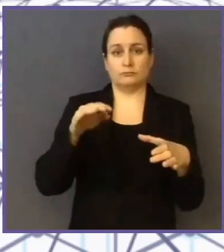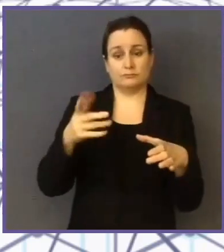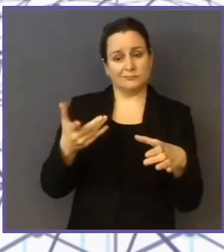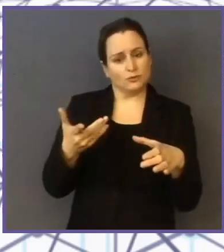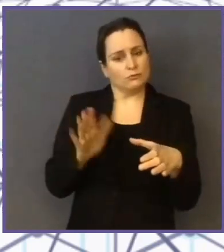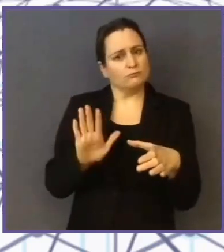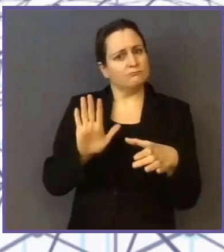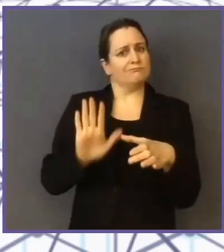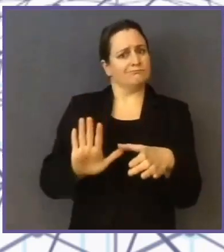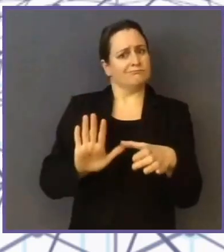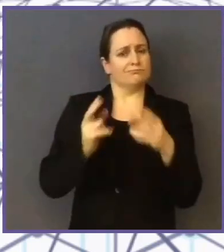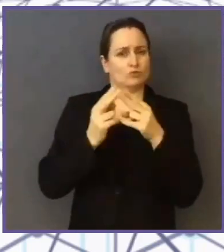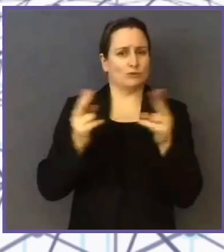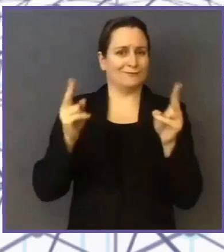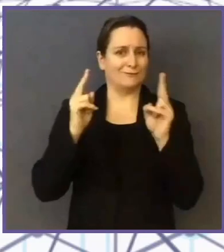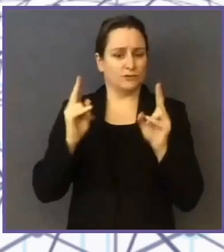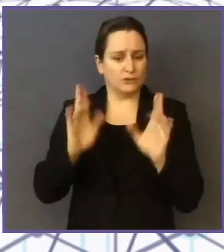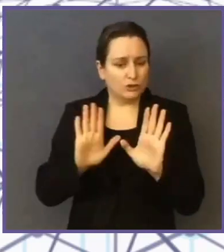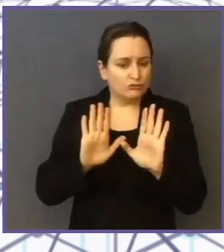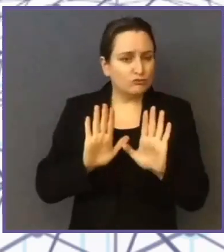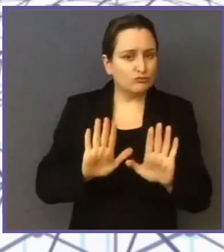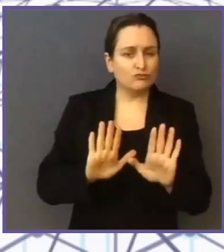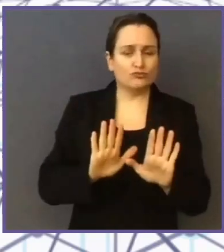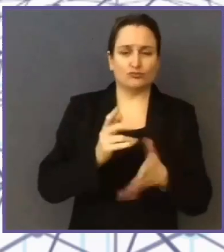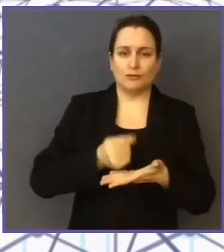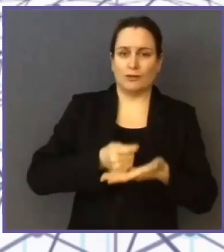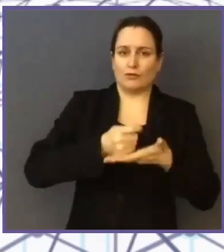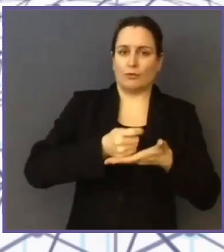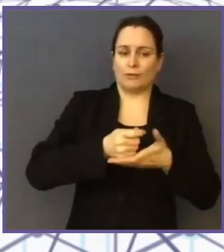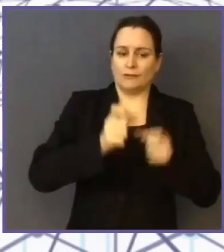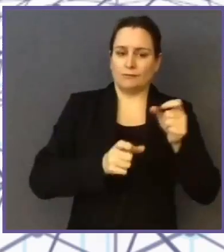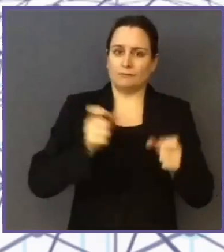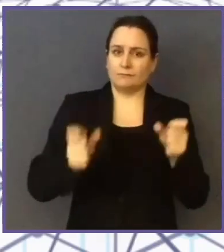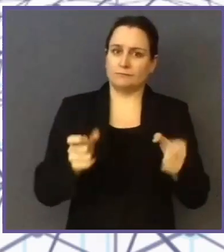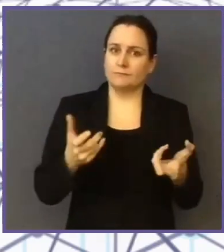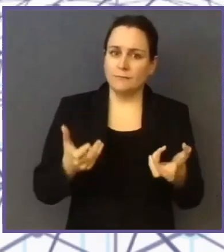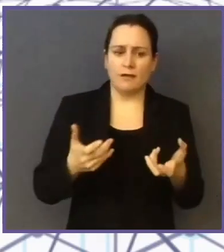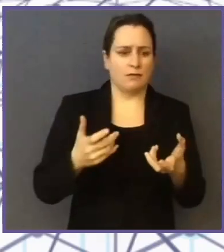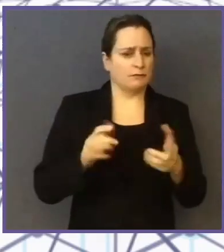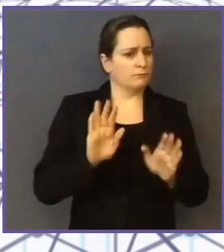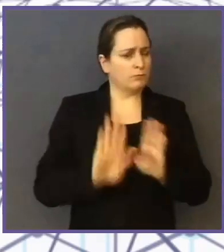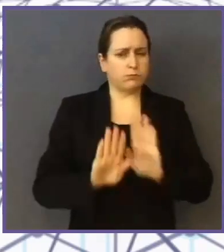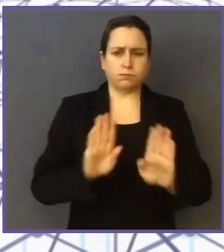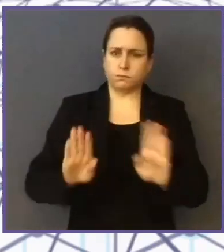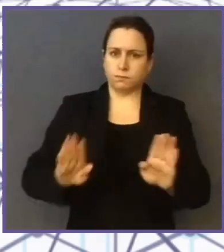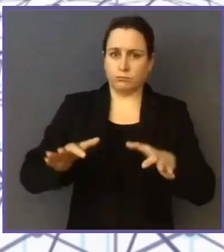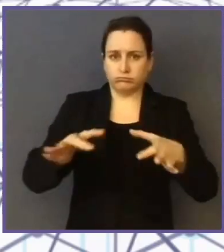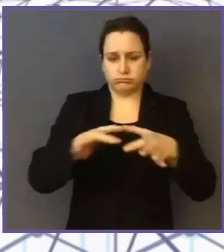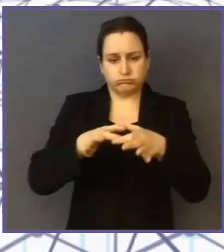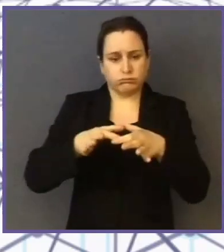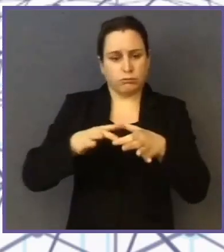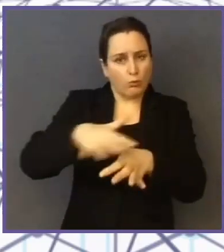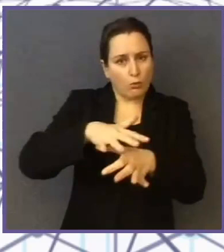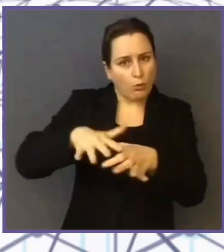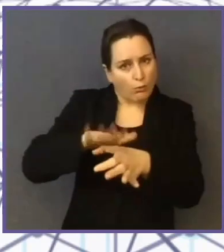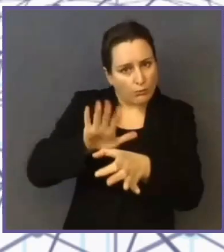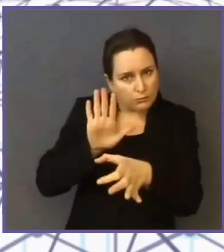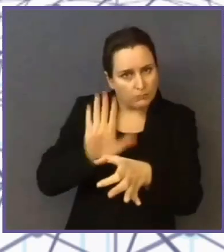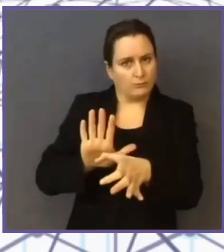OT centre, occupational therapy centre sorry, and local industry, along with the users themselves on the cases I'll explain shortly.